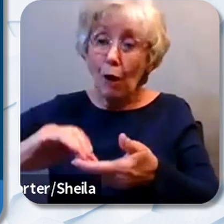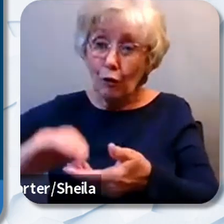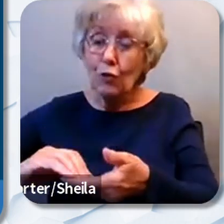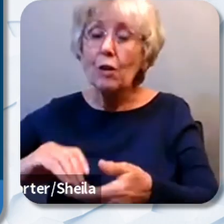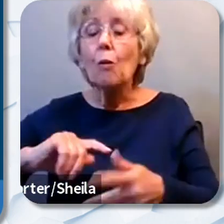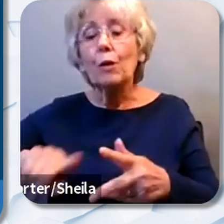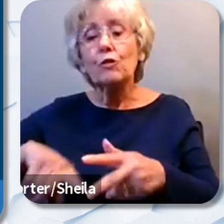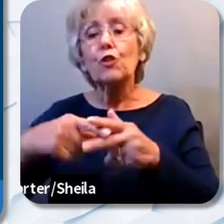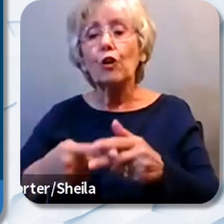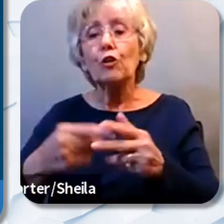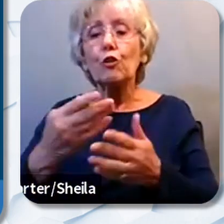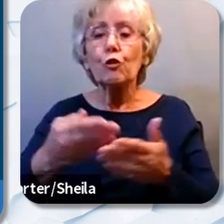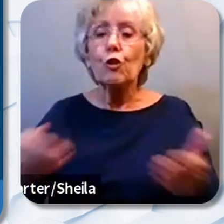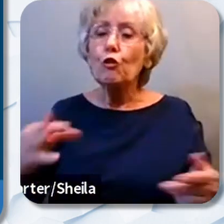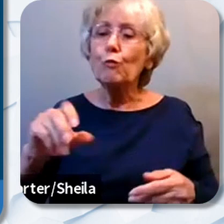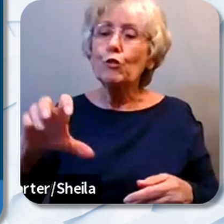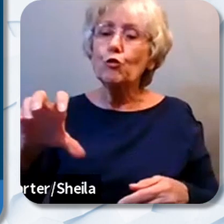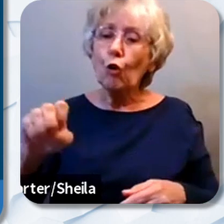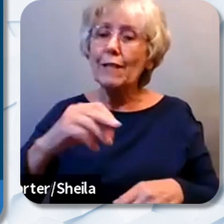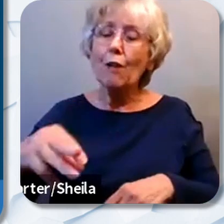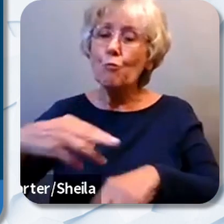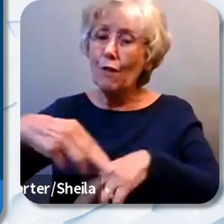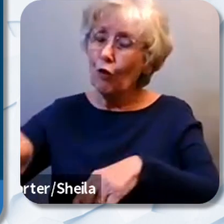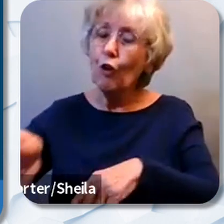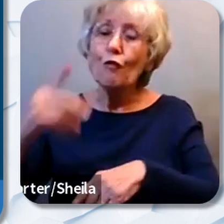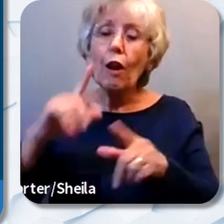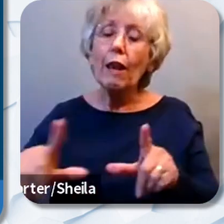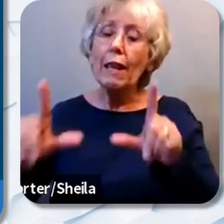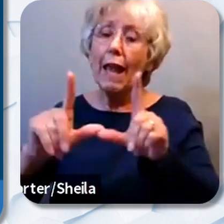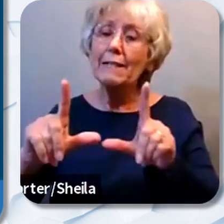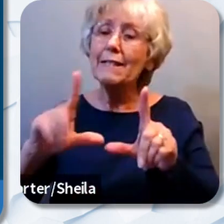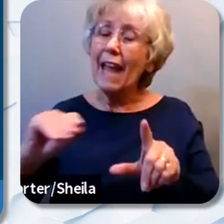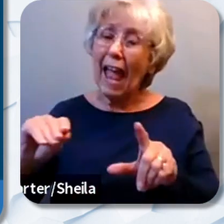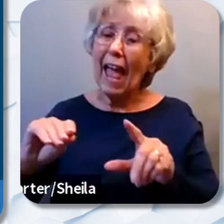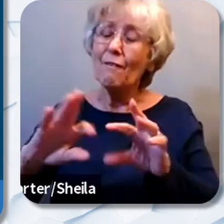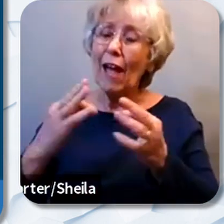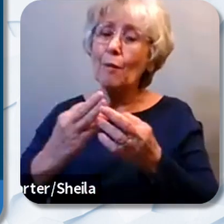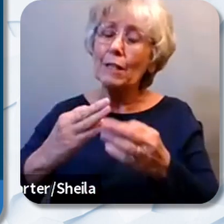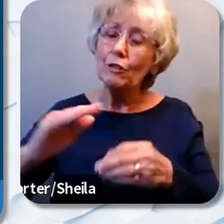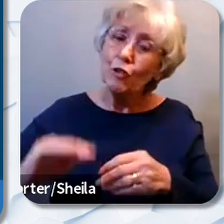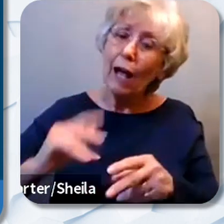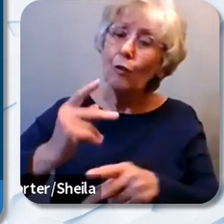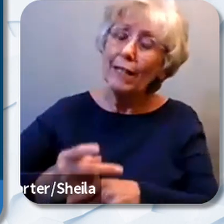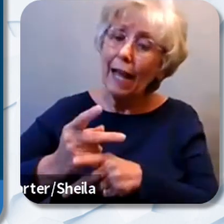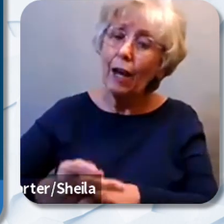referral for licensed family child care and to the county house of ED and said Okay, what can